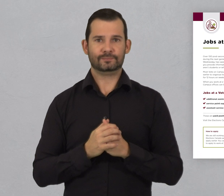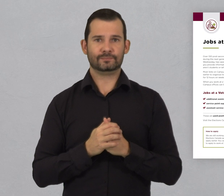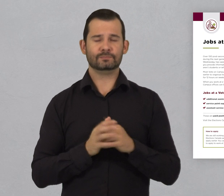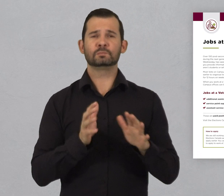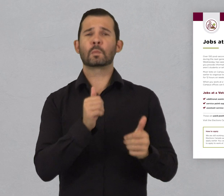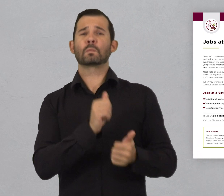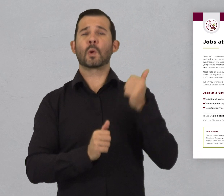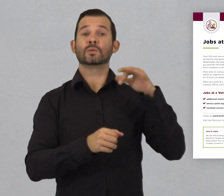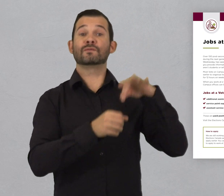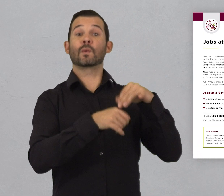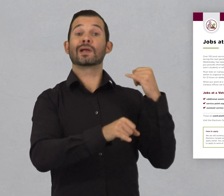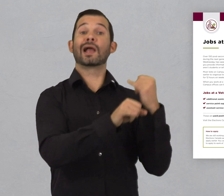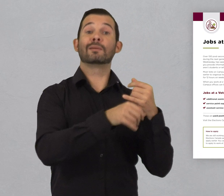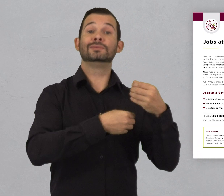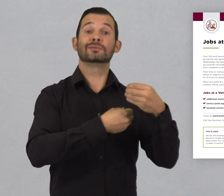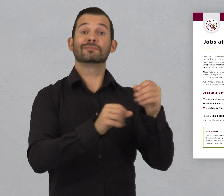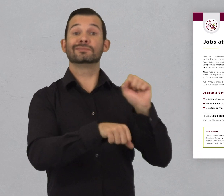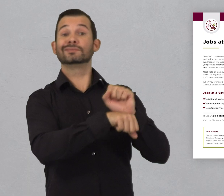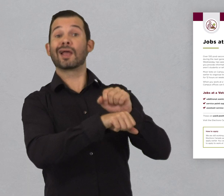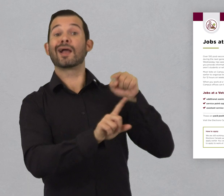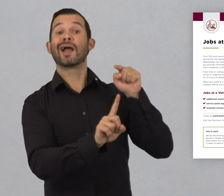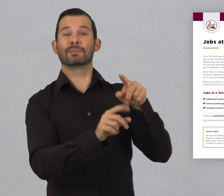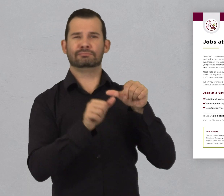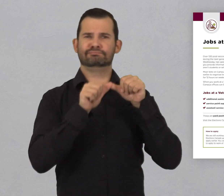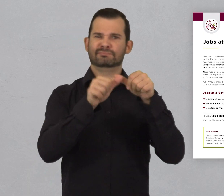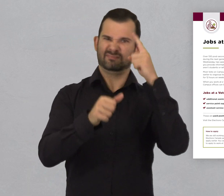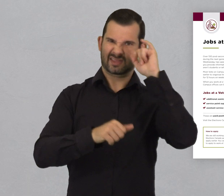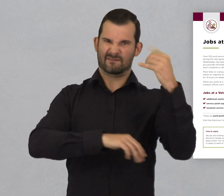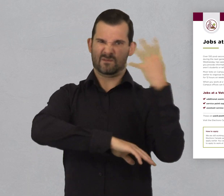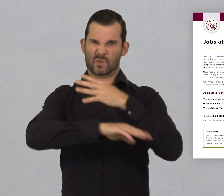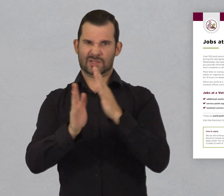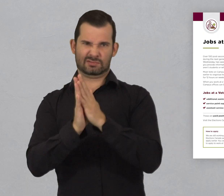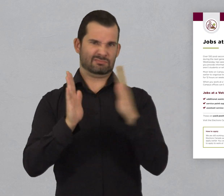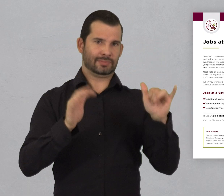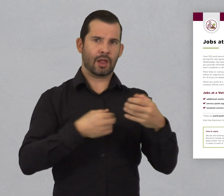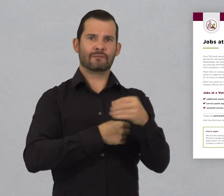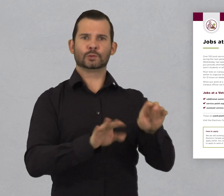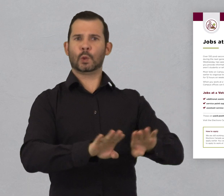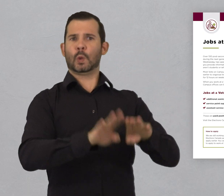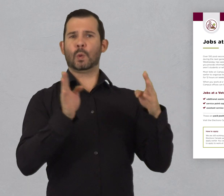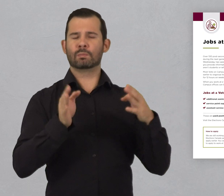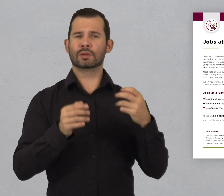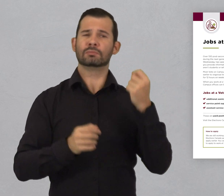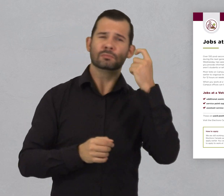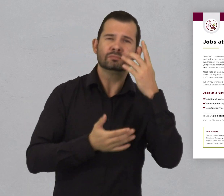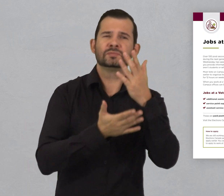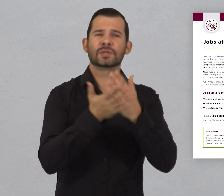Most Vote on Campus jobs last for the four days that the office is open, though some start earlier